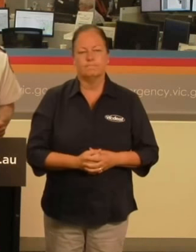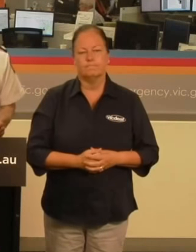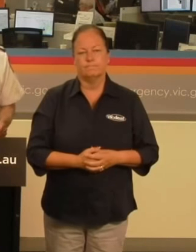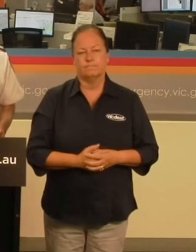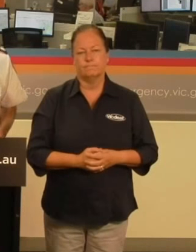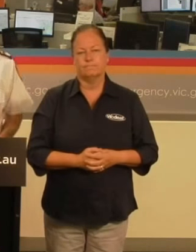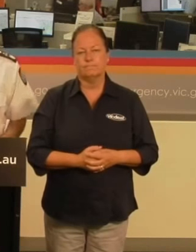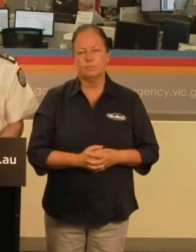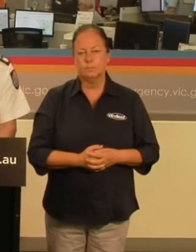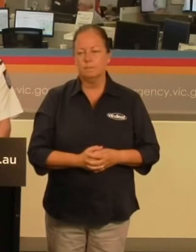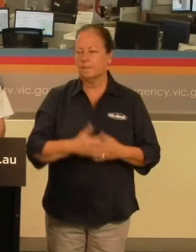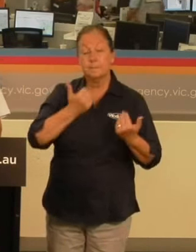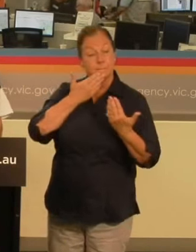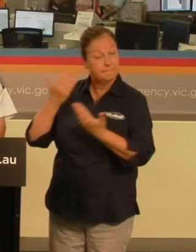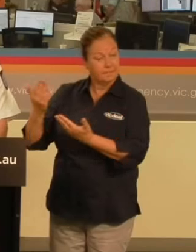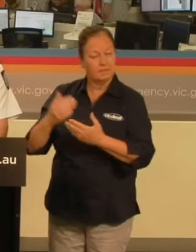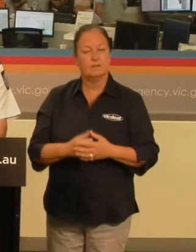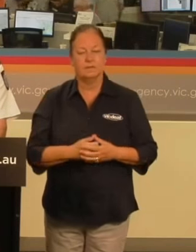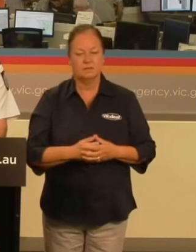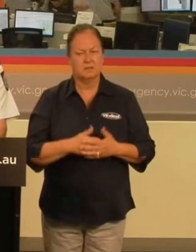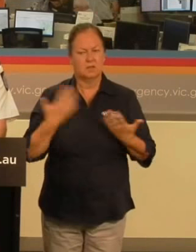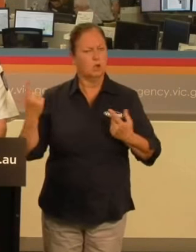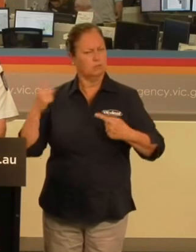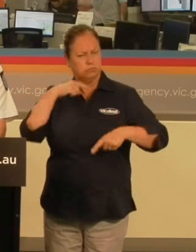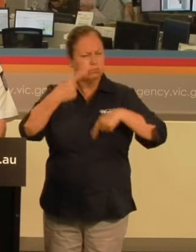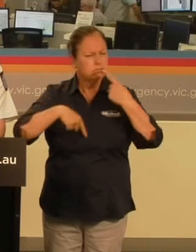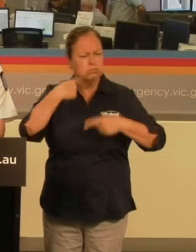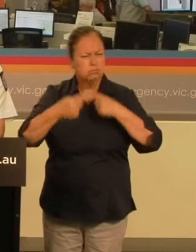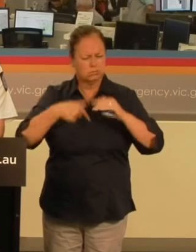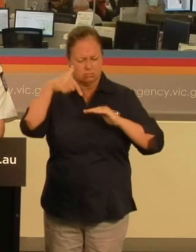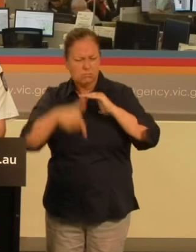thanks Chris that's fairly comprehensive for what is a very complex weather